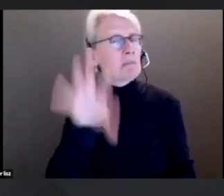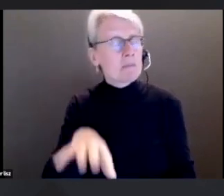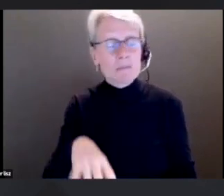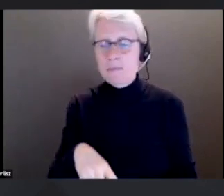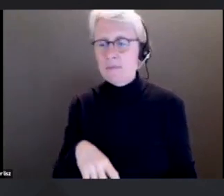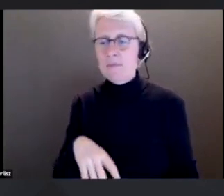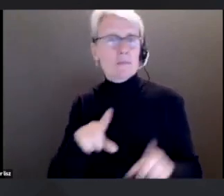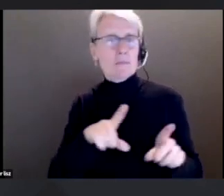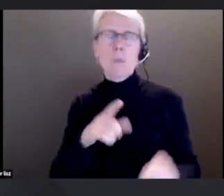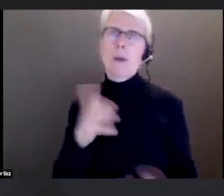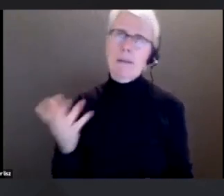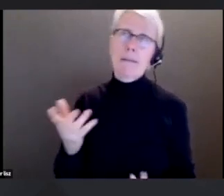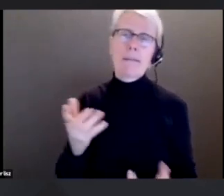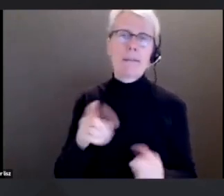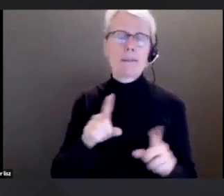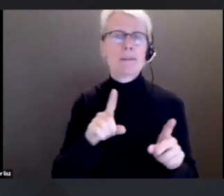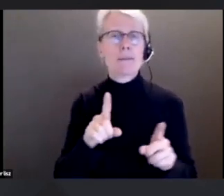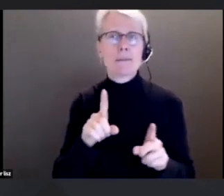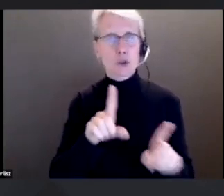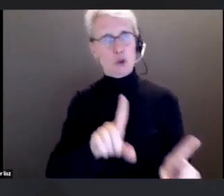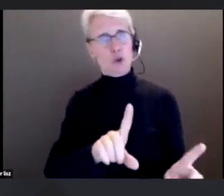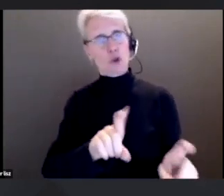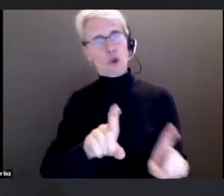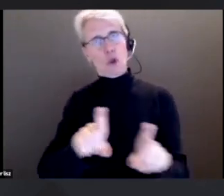but you know, I would say compared to our peers,